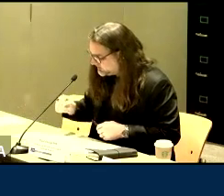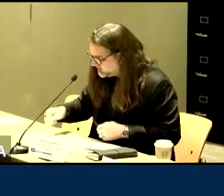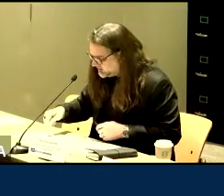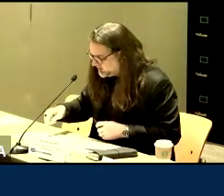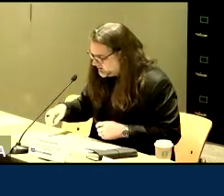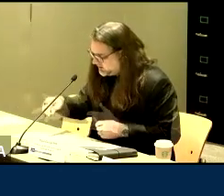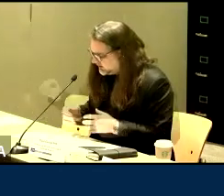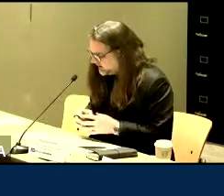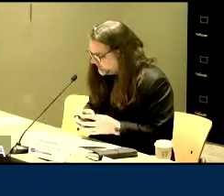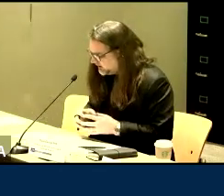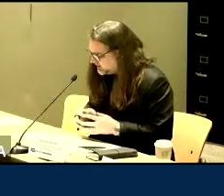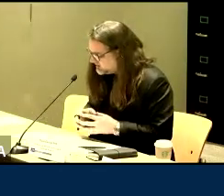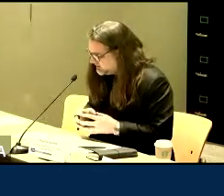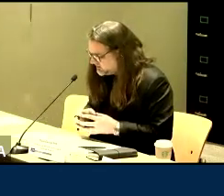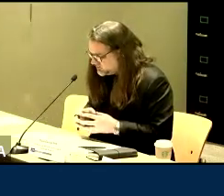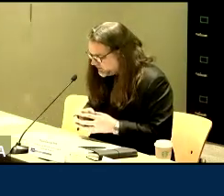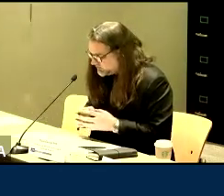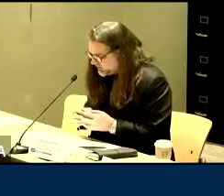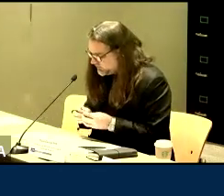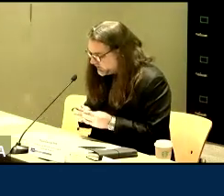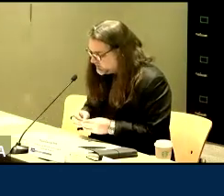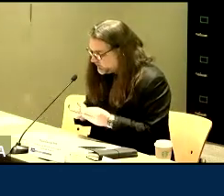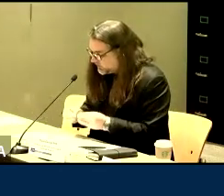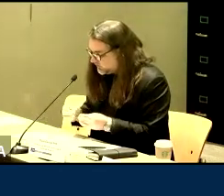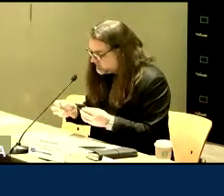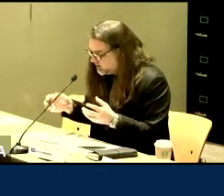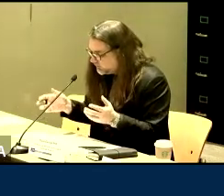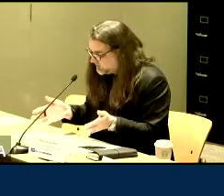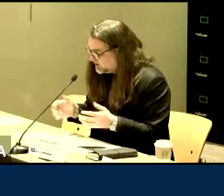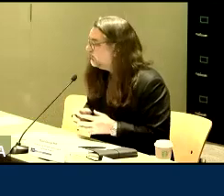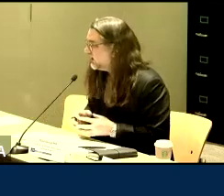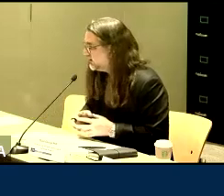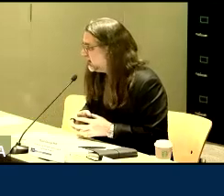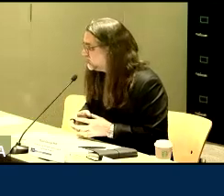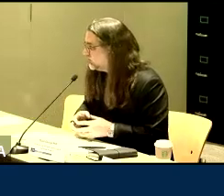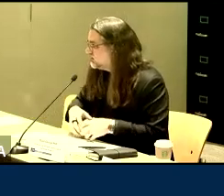to lead CDC's 2023 Respiratory Virus Response Modeling Taskforce.